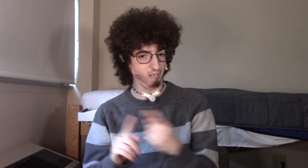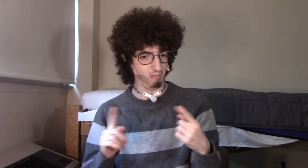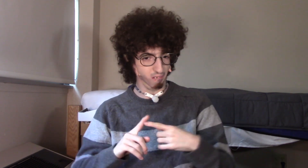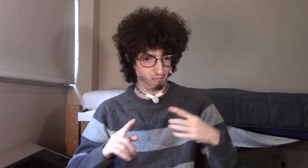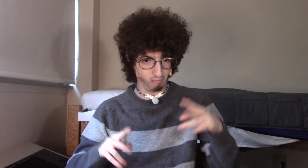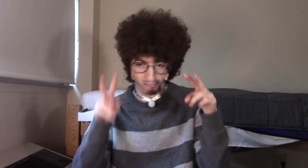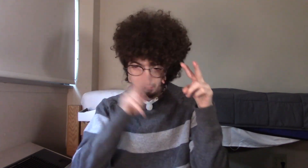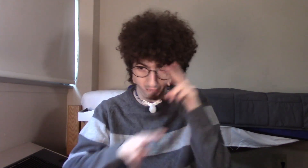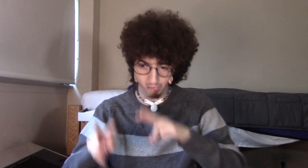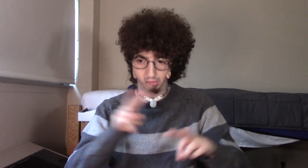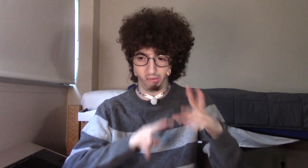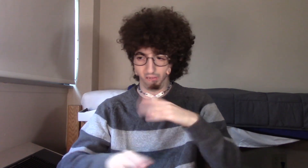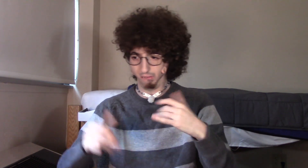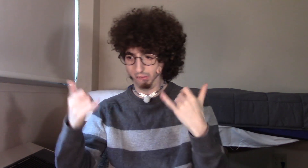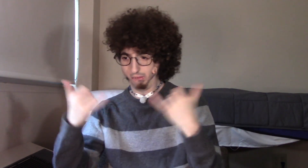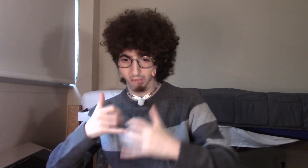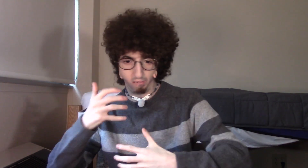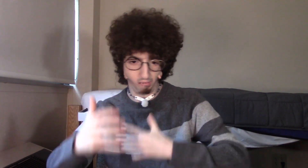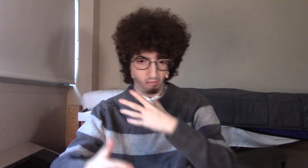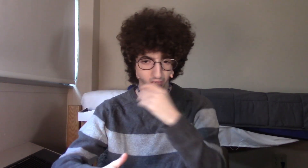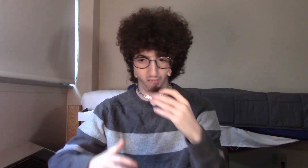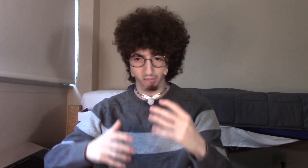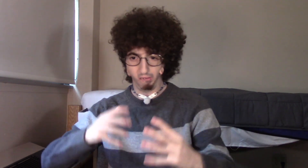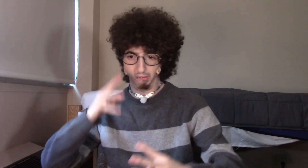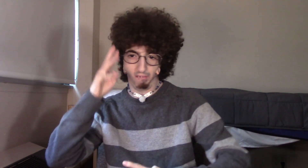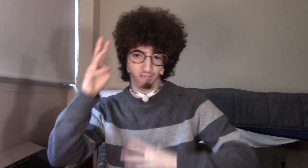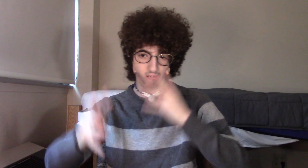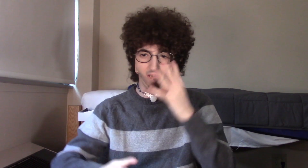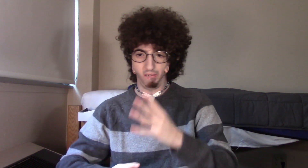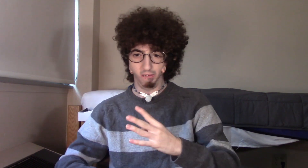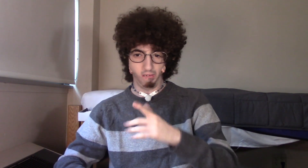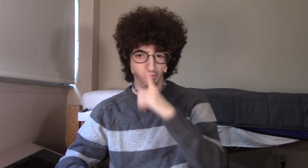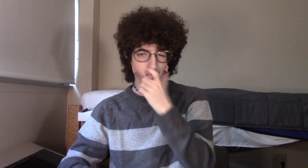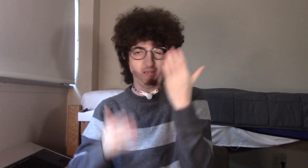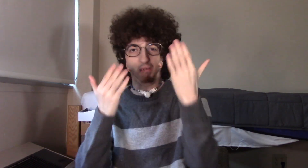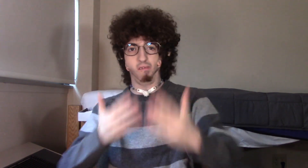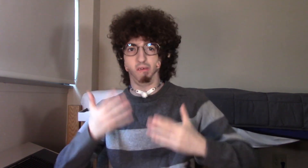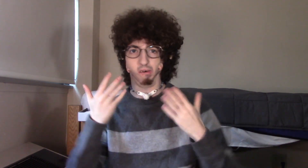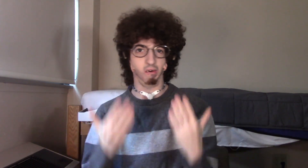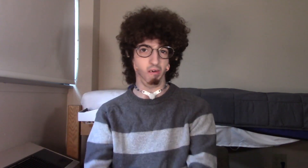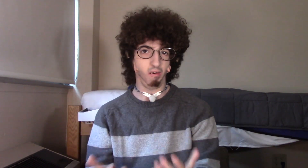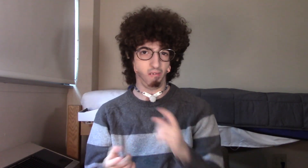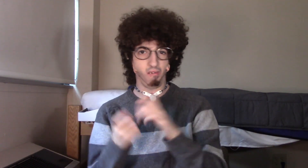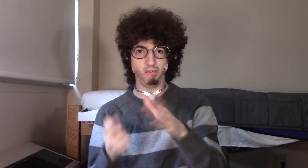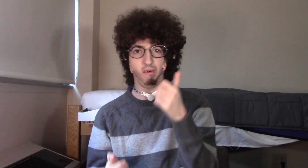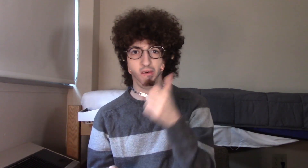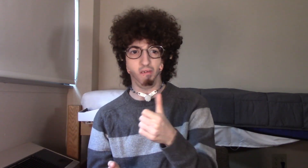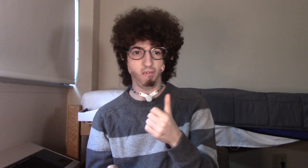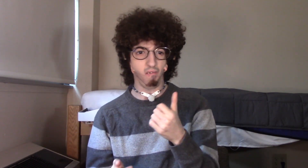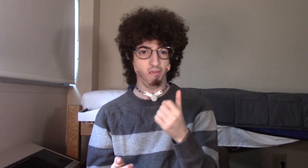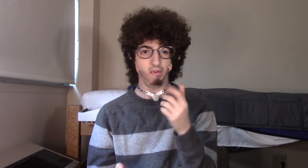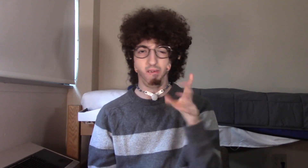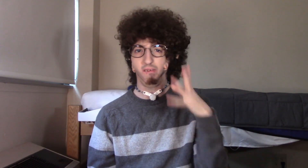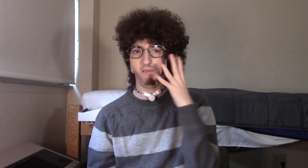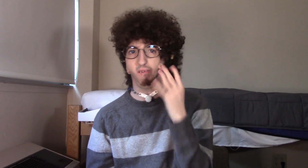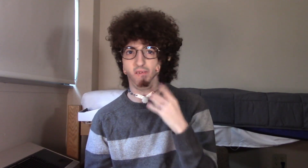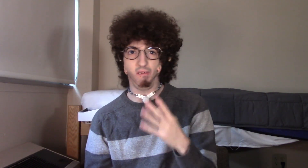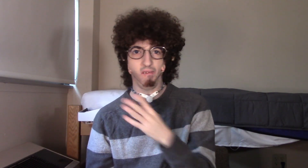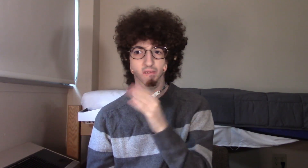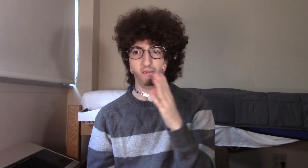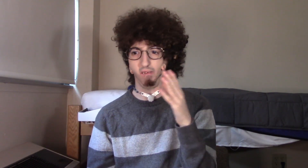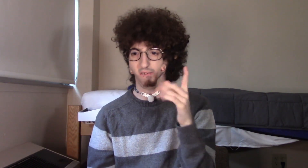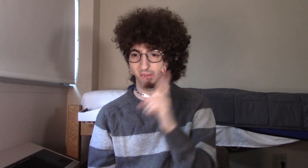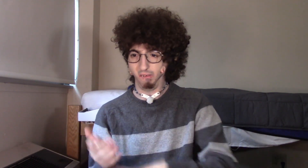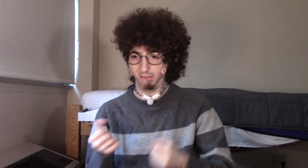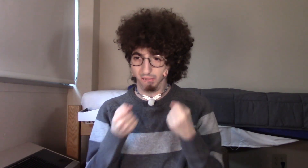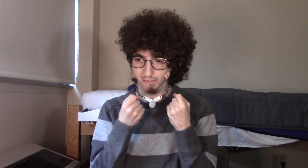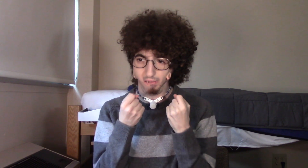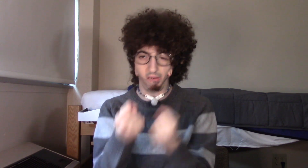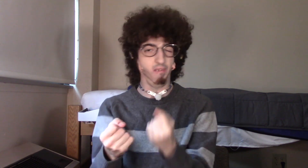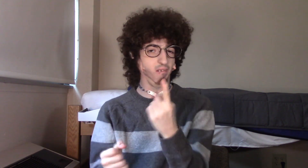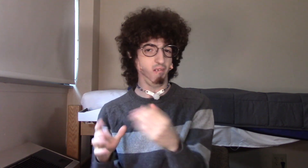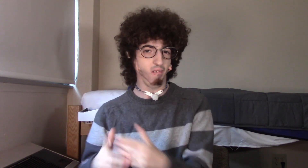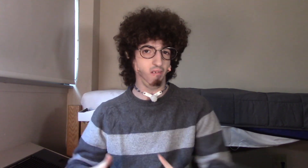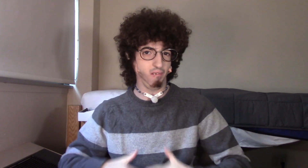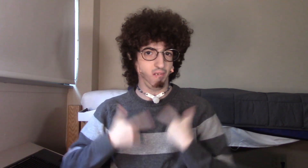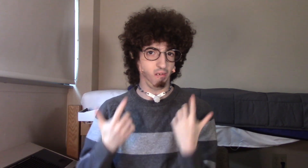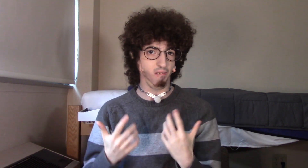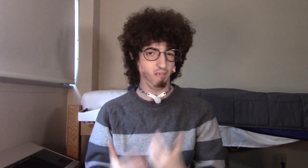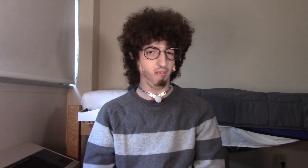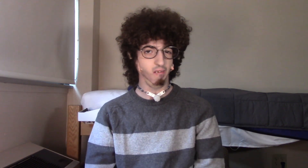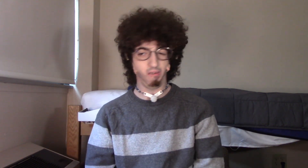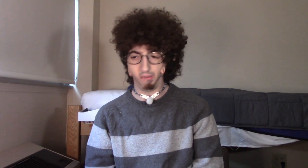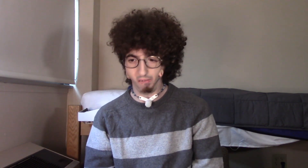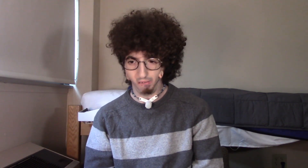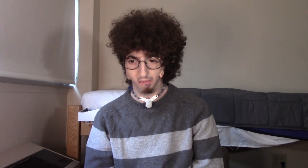But to explore, and play, and create who you are from your own experiences and what drives you in life